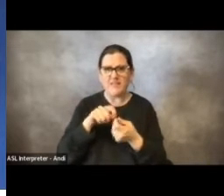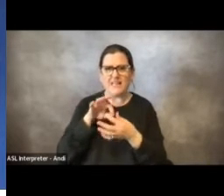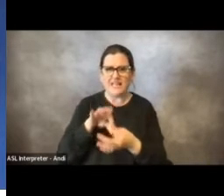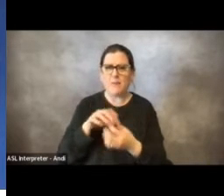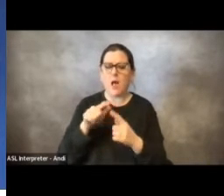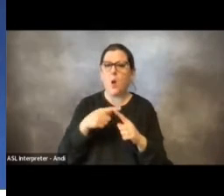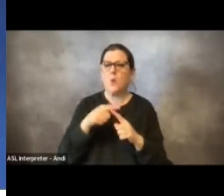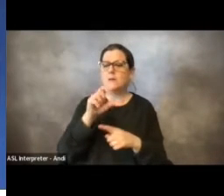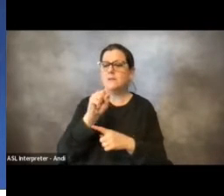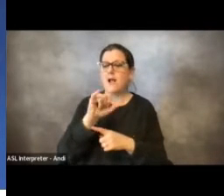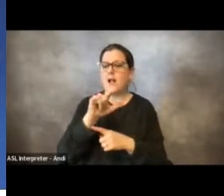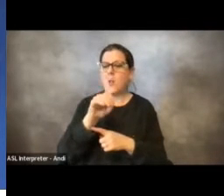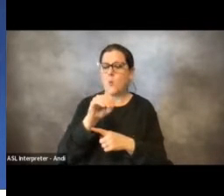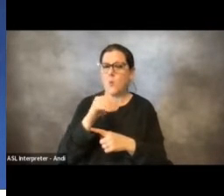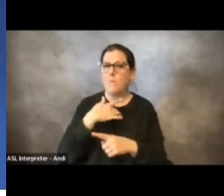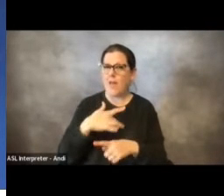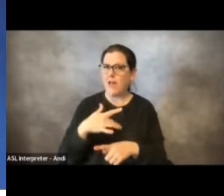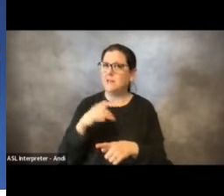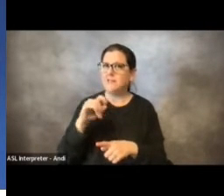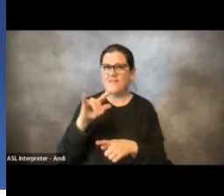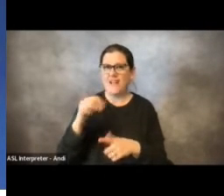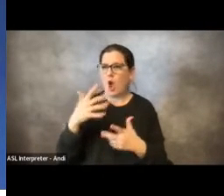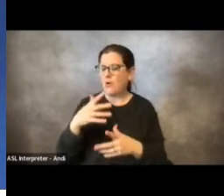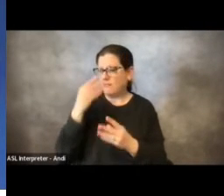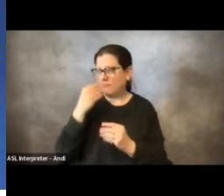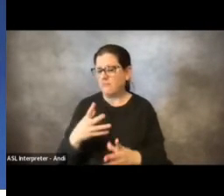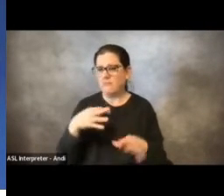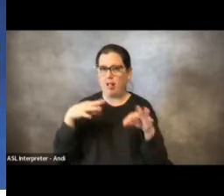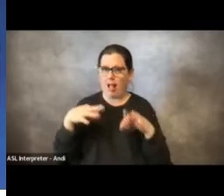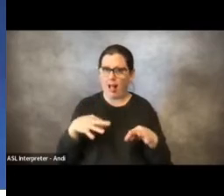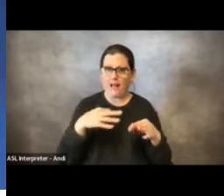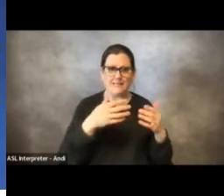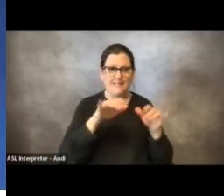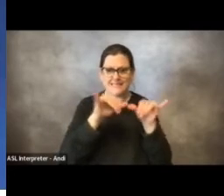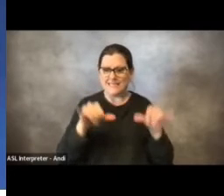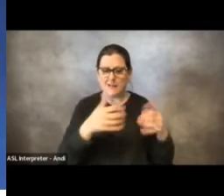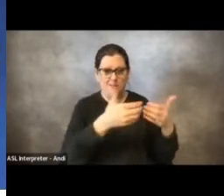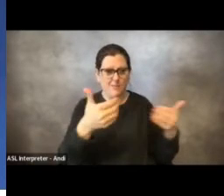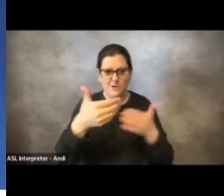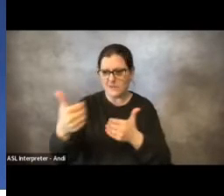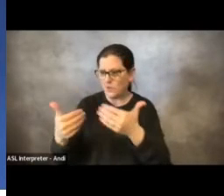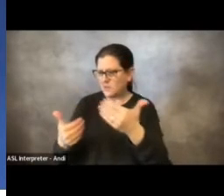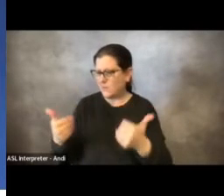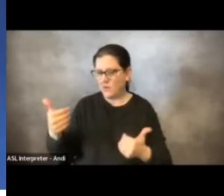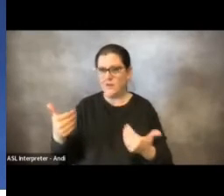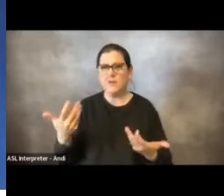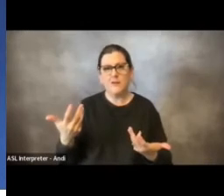Stefani really so eloquently laid out, you know, on how these all these different systems have grown up independently of one another. We know that states are